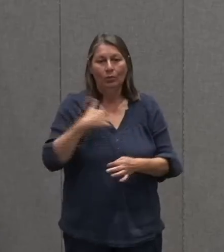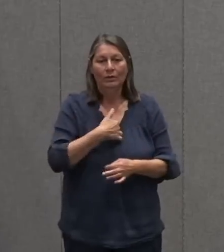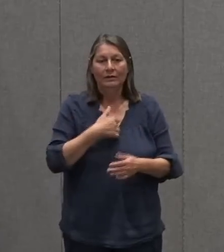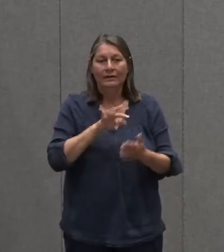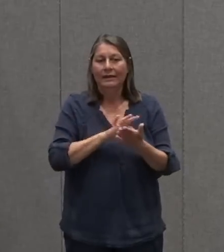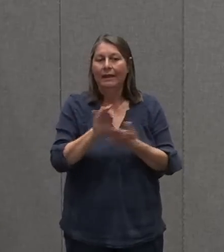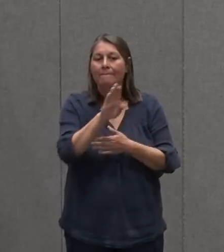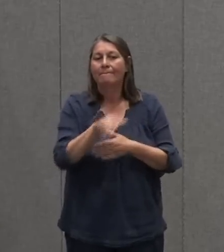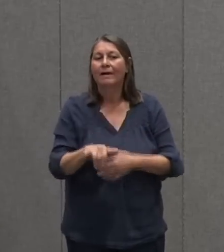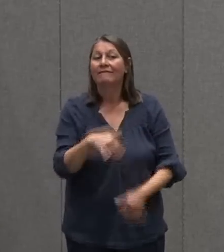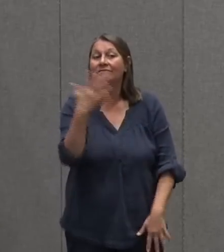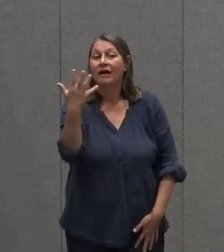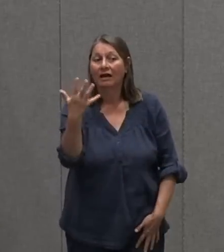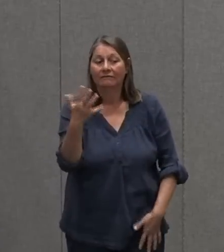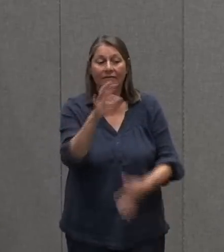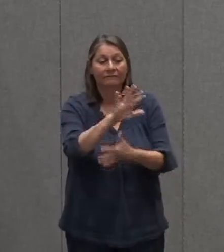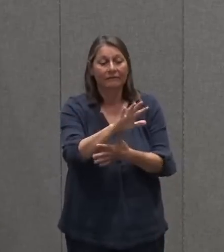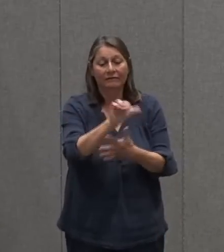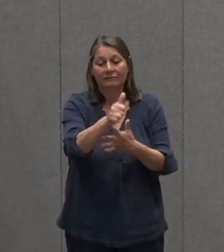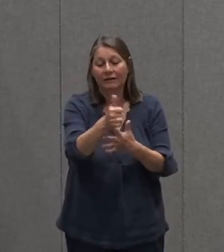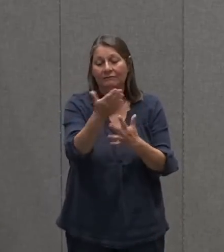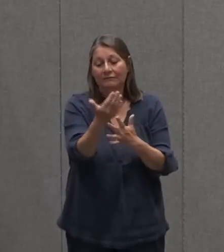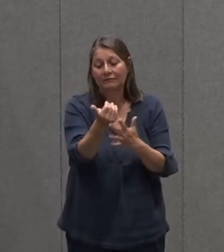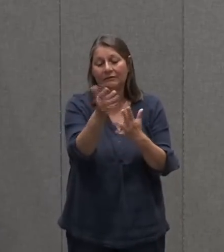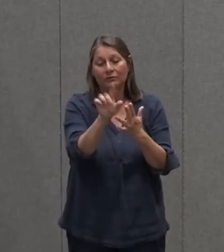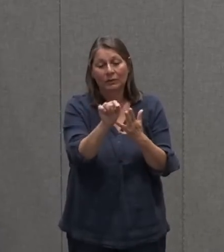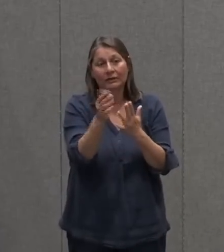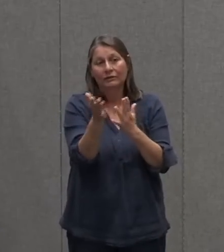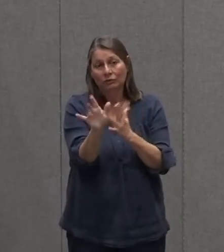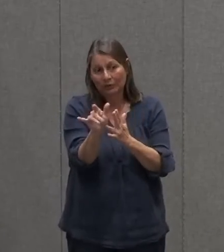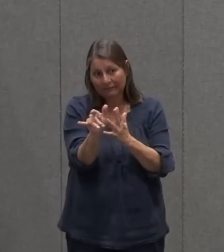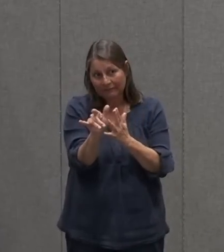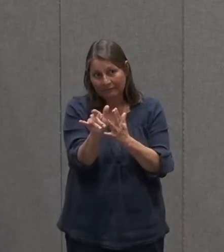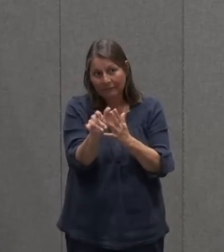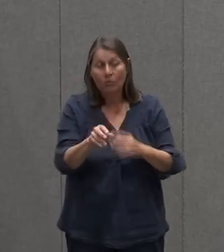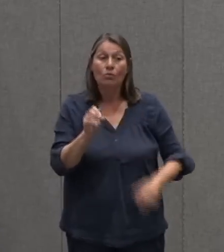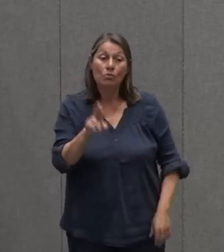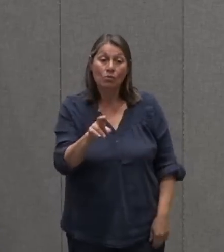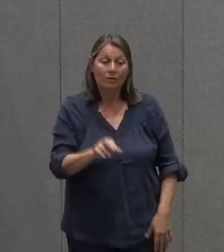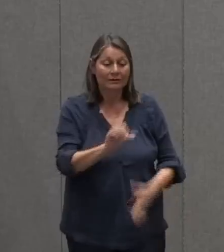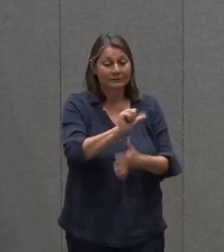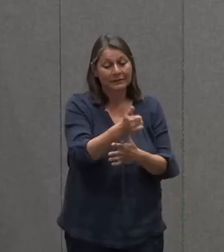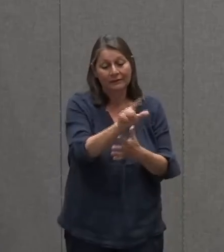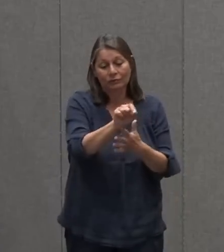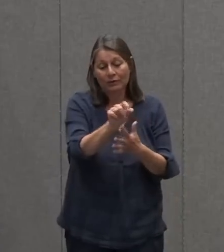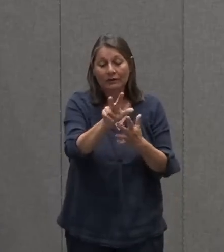So there are four different ways to count or because we're using our academic vocabulary